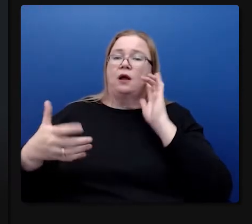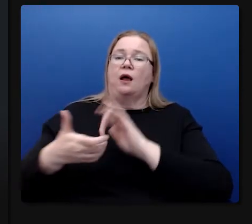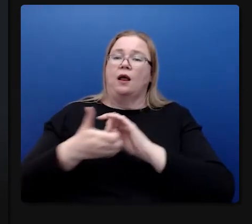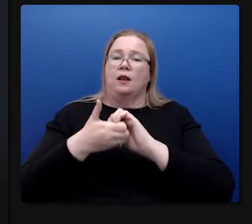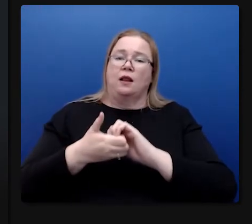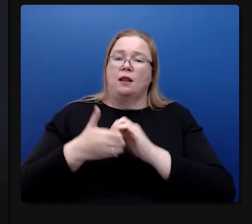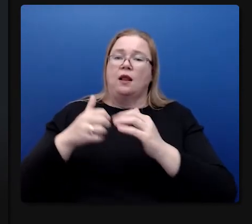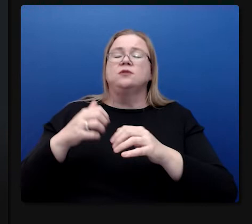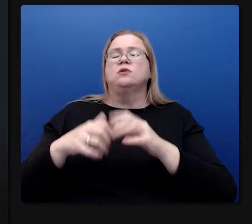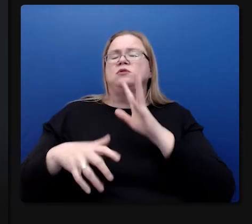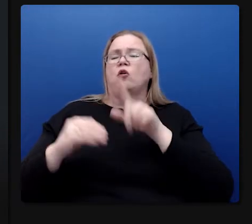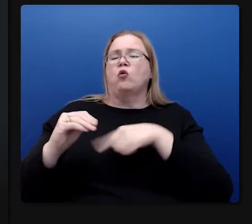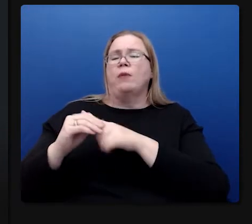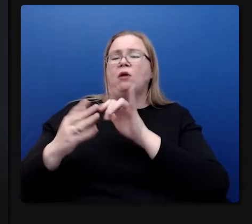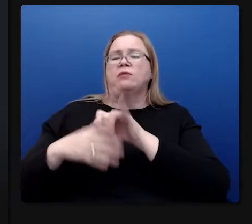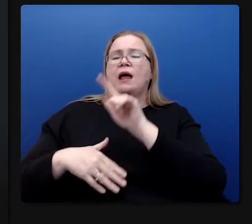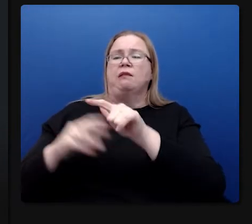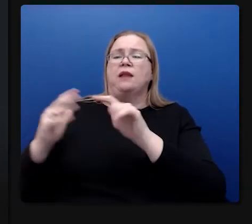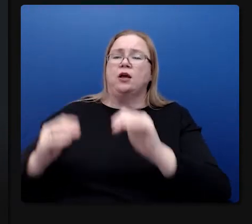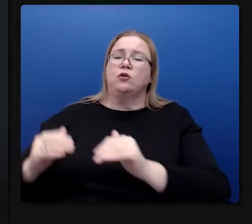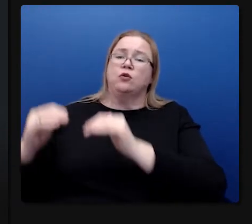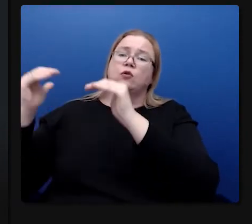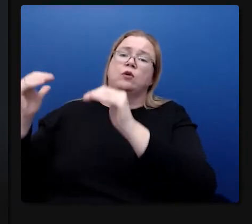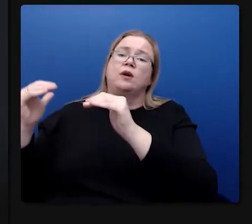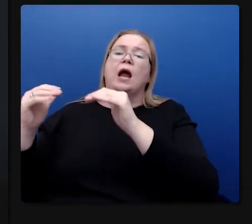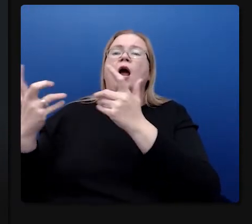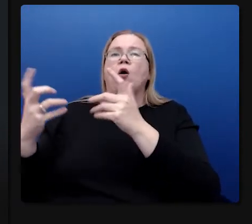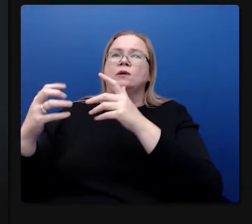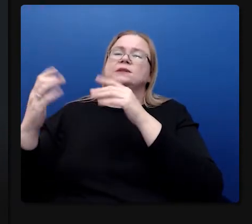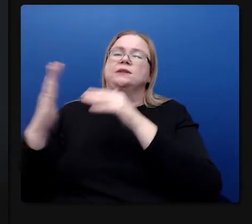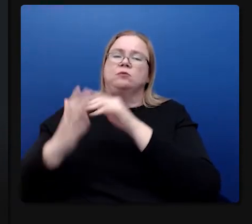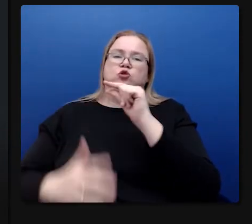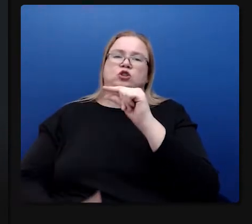We'll discuss that more later. The penultimate team here is GXP.